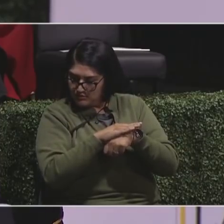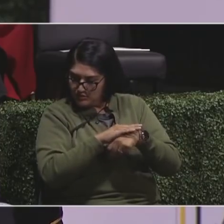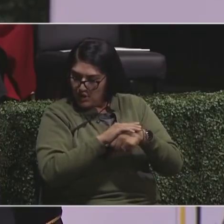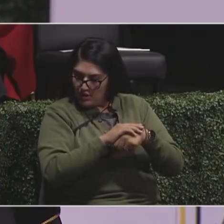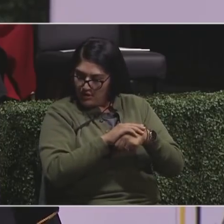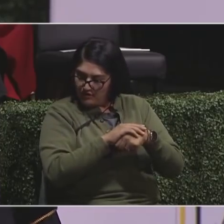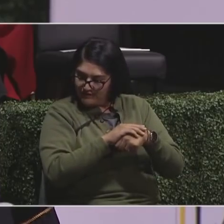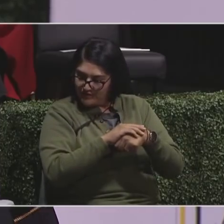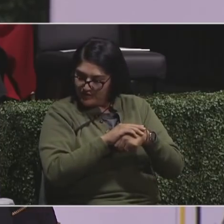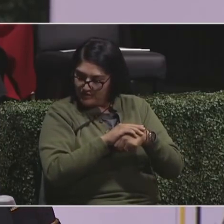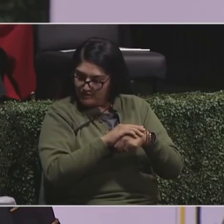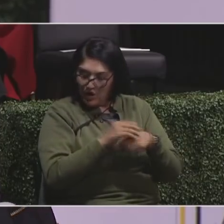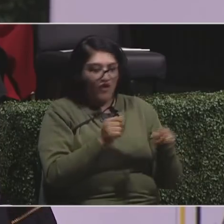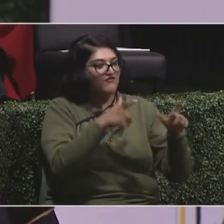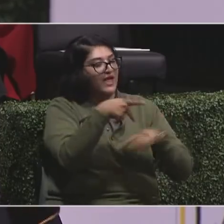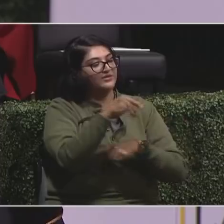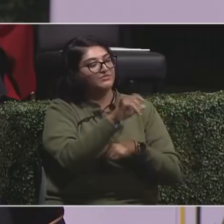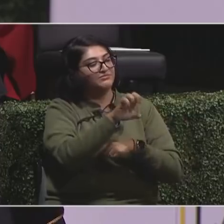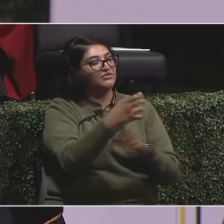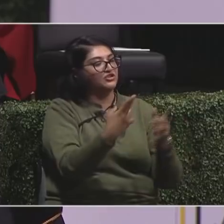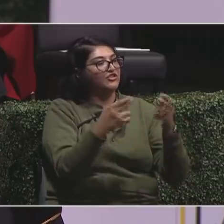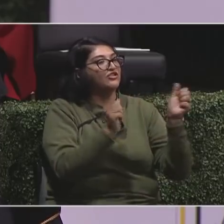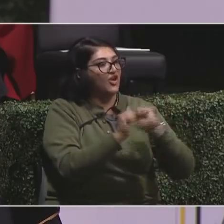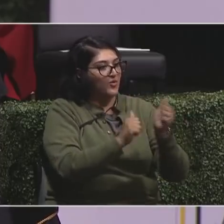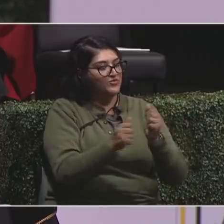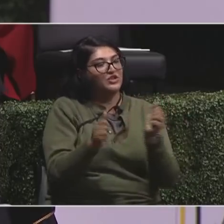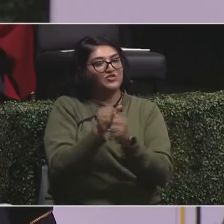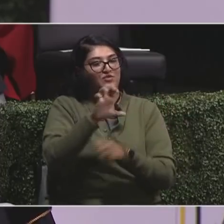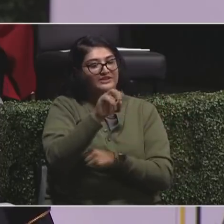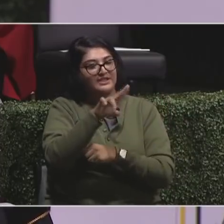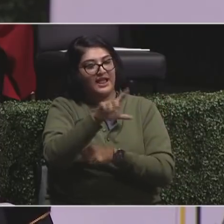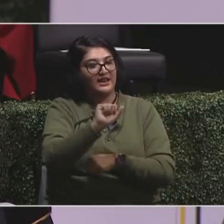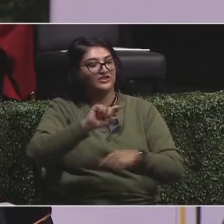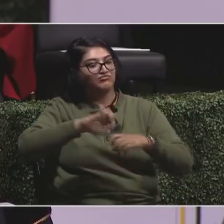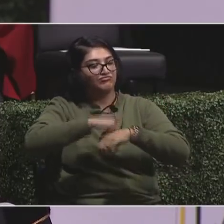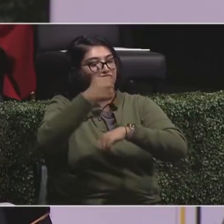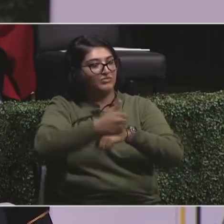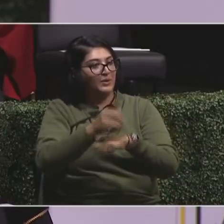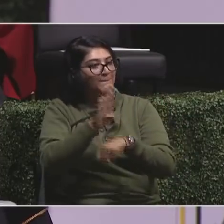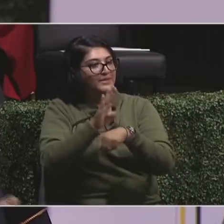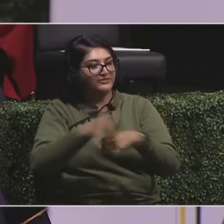THIS COLLEGE IS HOME TO THE CENTER FOR ENTREPRENEURSHIP AND INNOVATION, WHICH